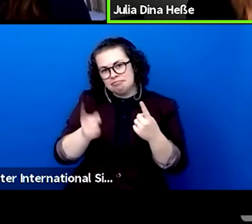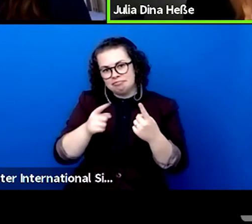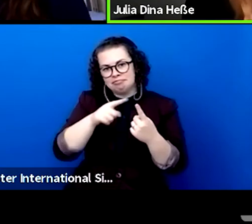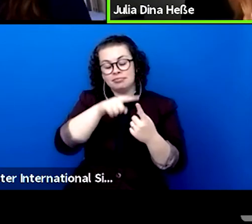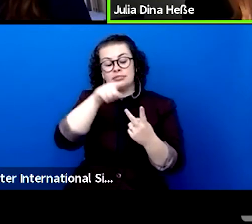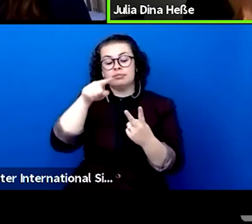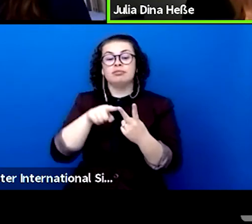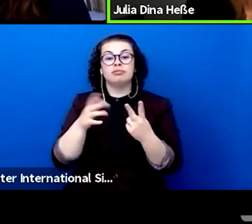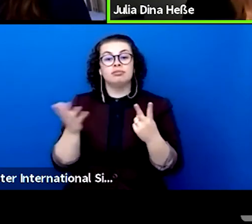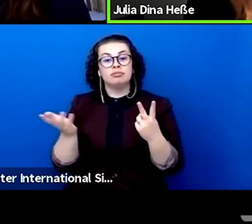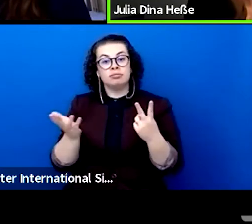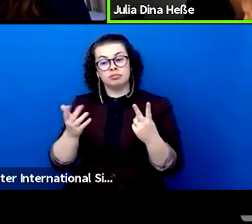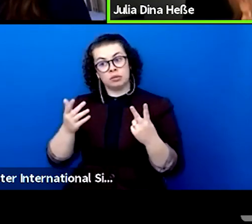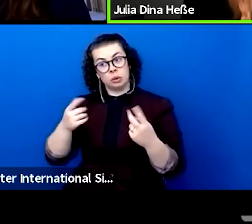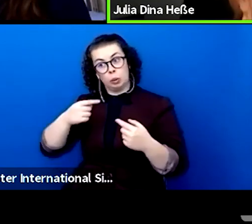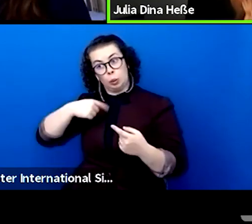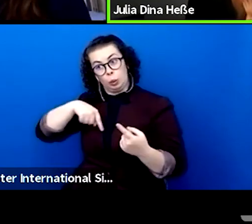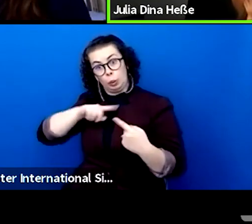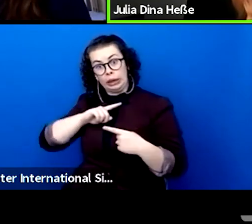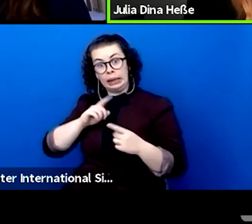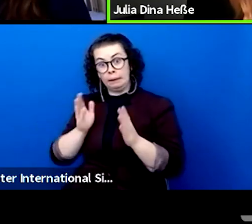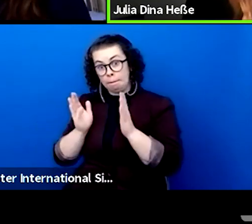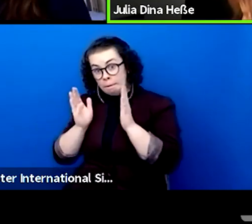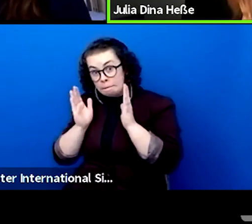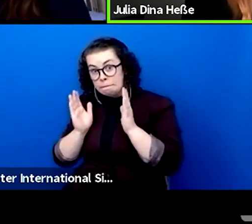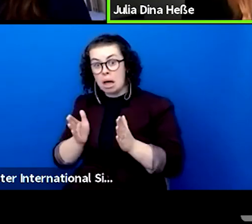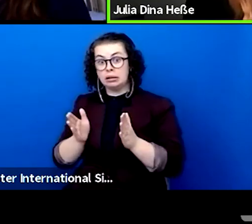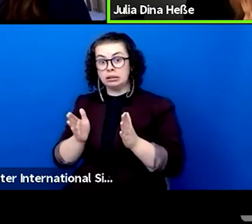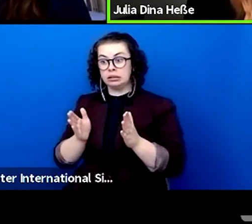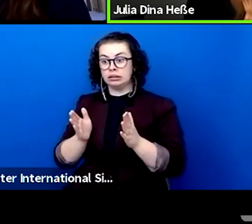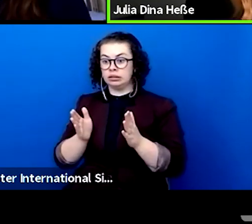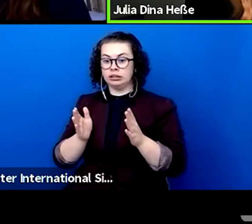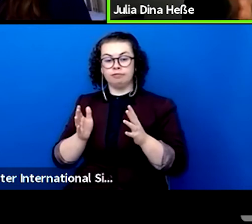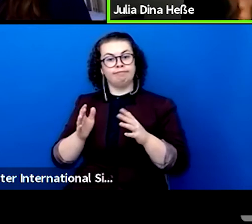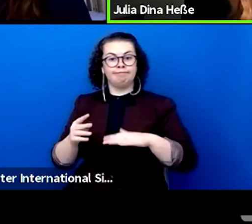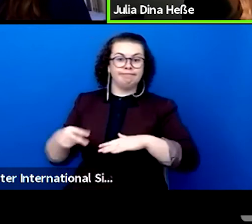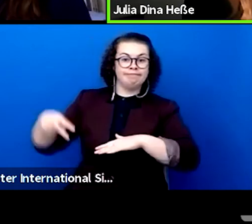the idea of. Do we always need to be understood and do we always need translation? , is one